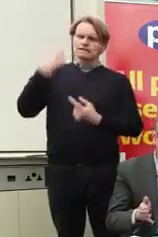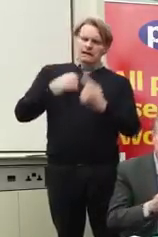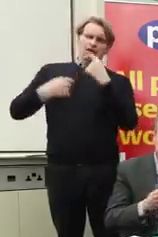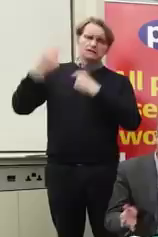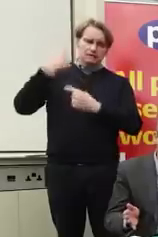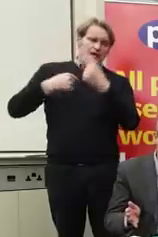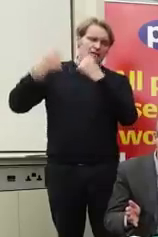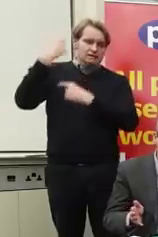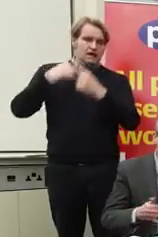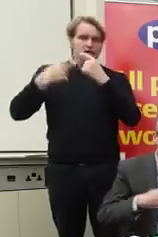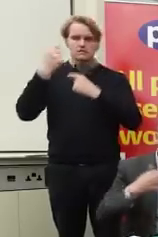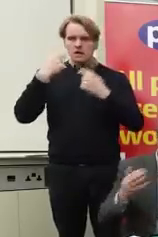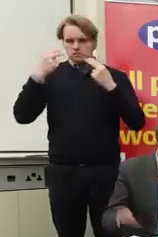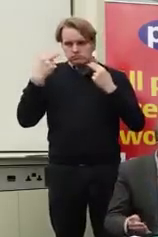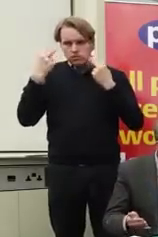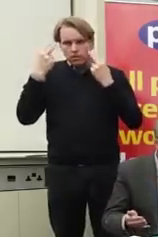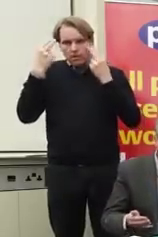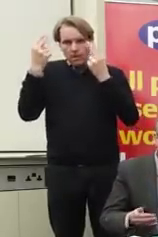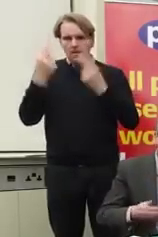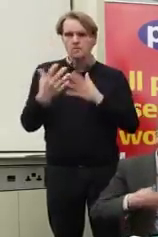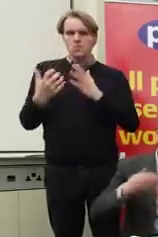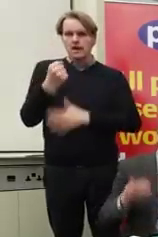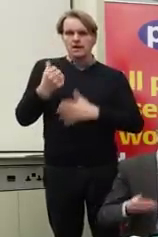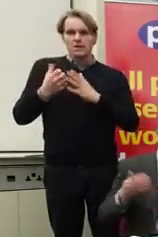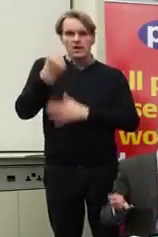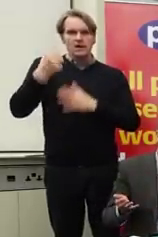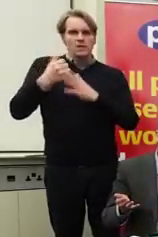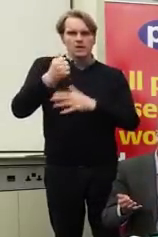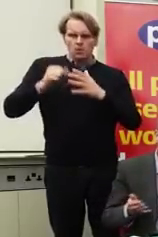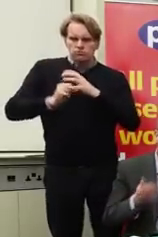has come through it we're now beginning to win now we want to build and grow and